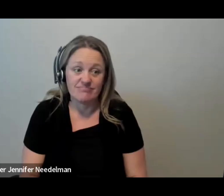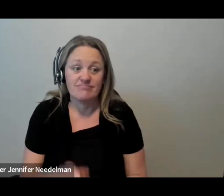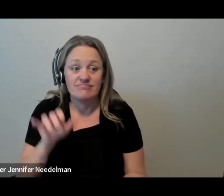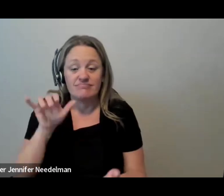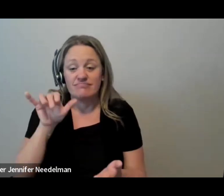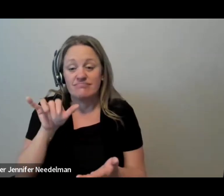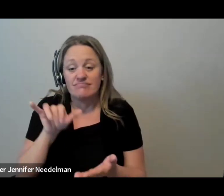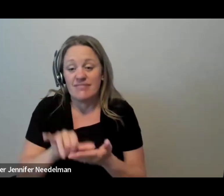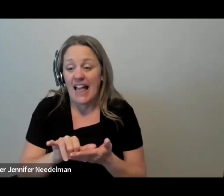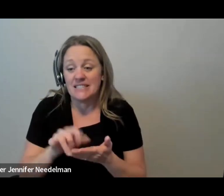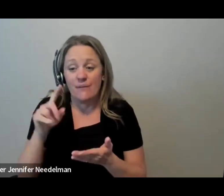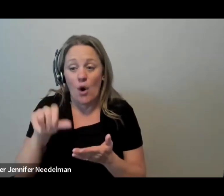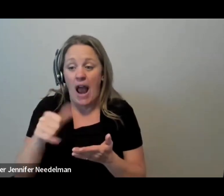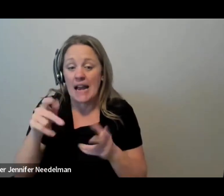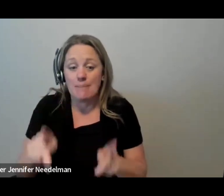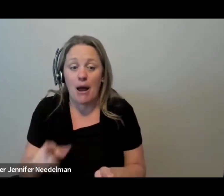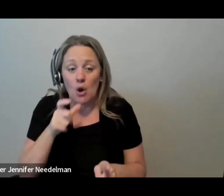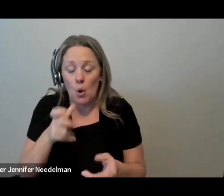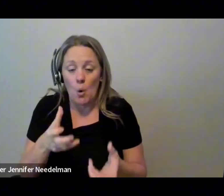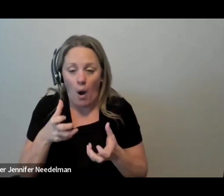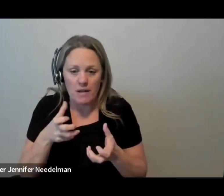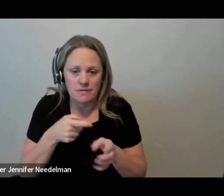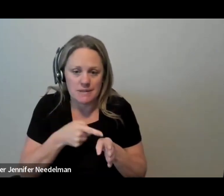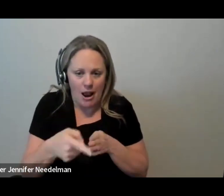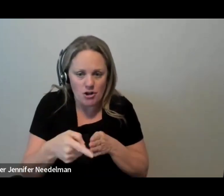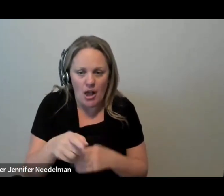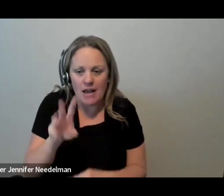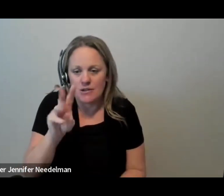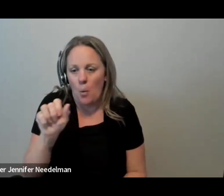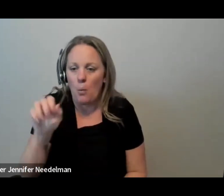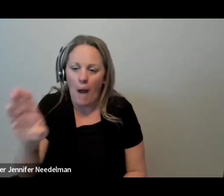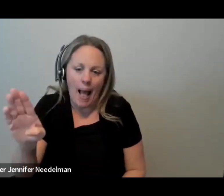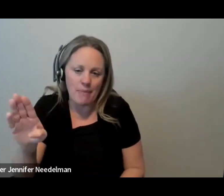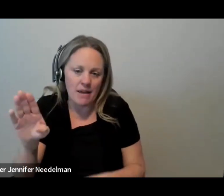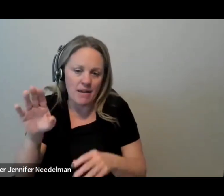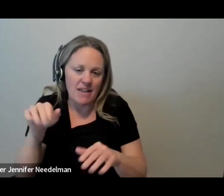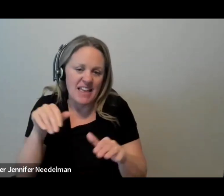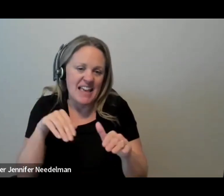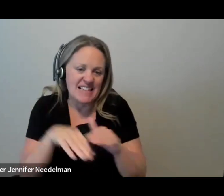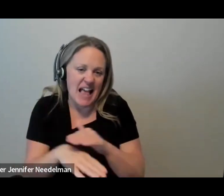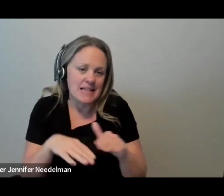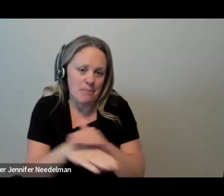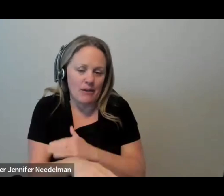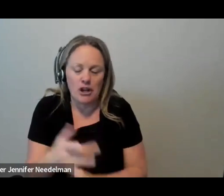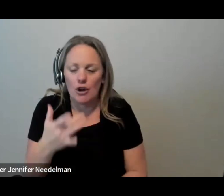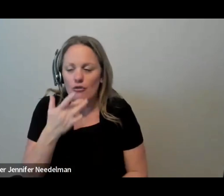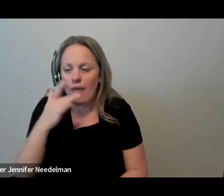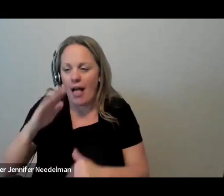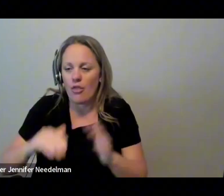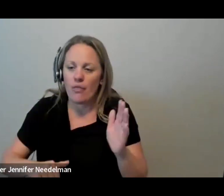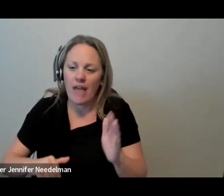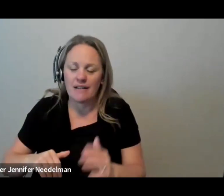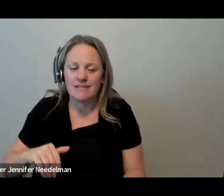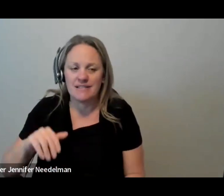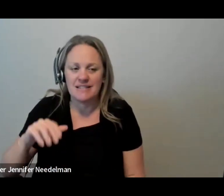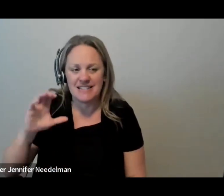web accessibility specialist role rather than the C-P-A-C-C type of role.